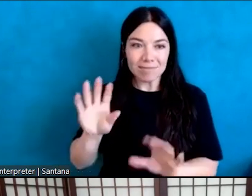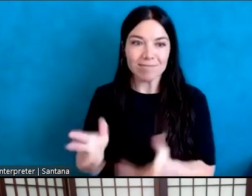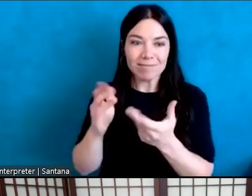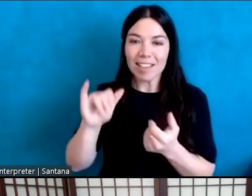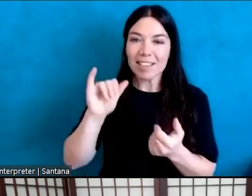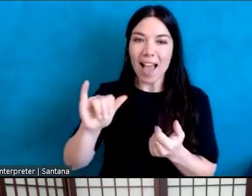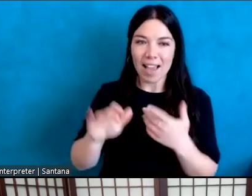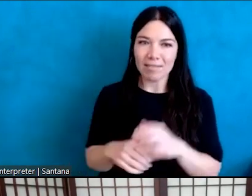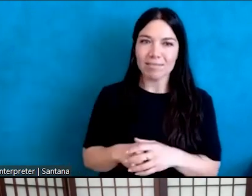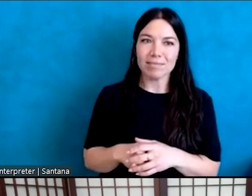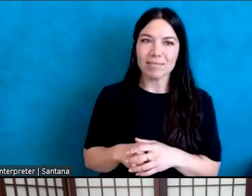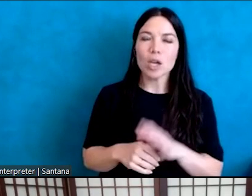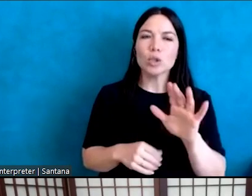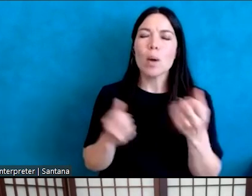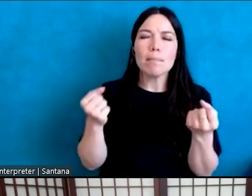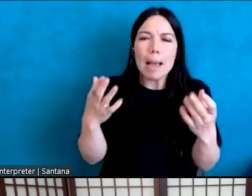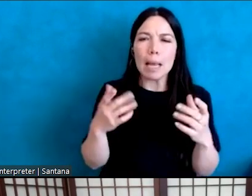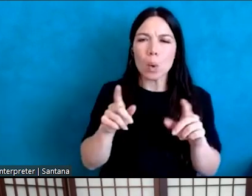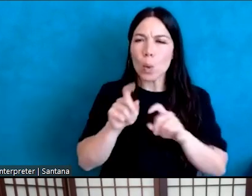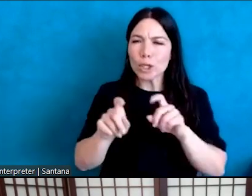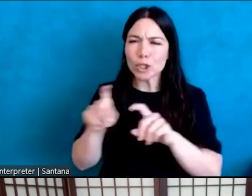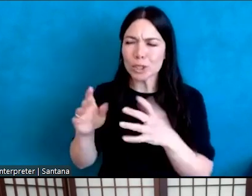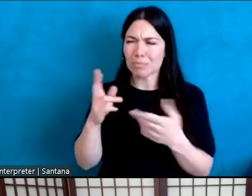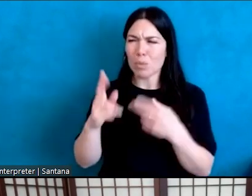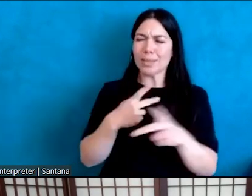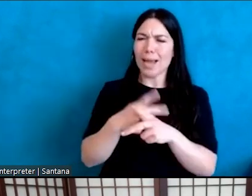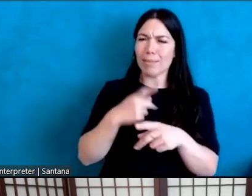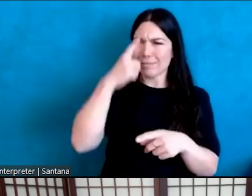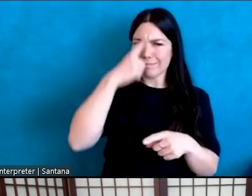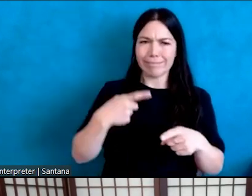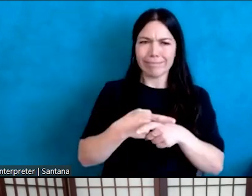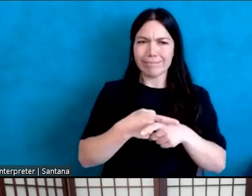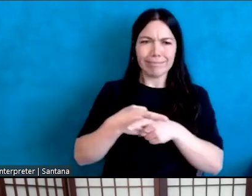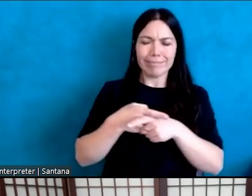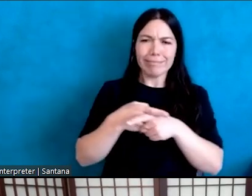This raises a number of questions. What kind of a paradox or what kind of thinking allows this sort of mismatch?